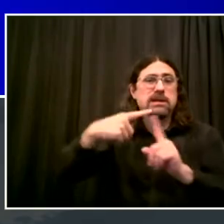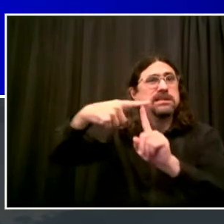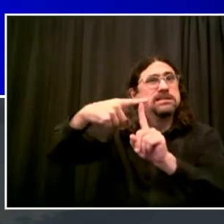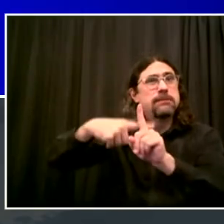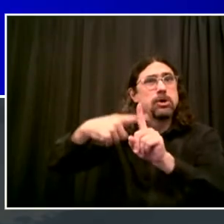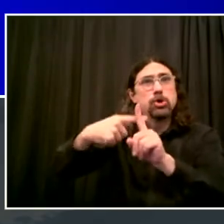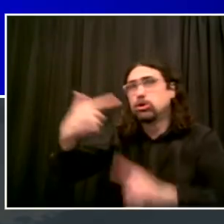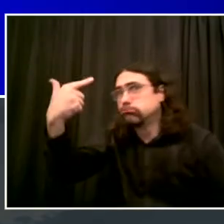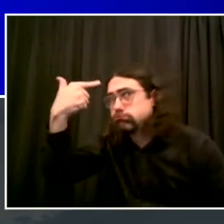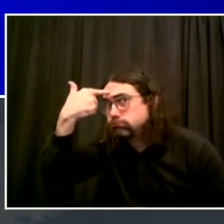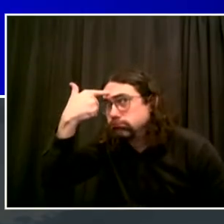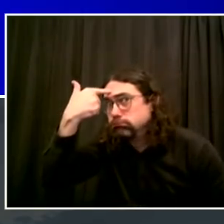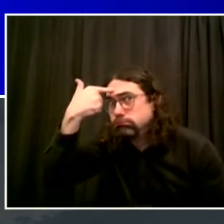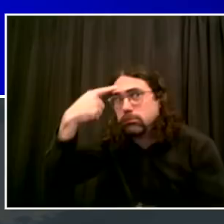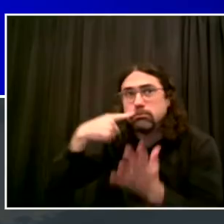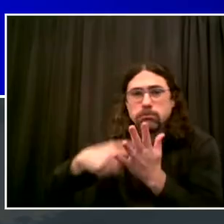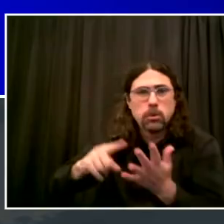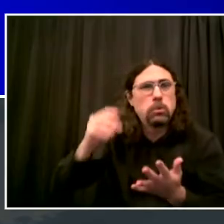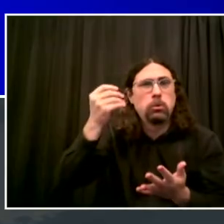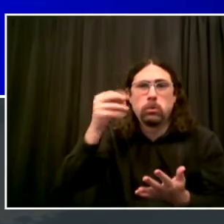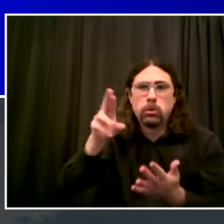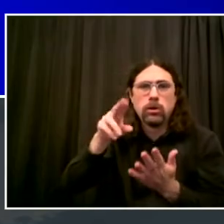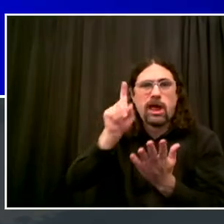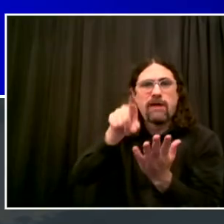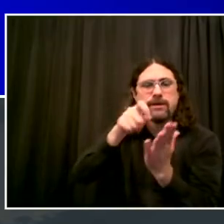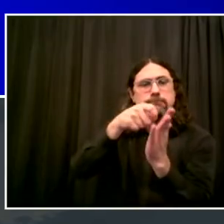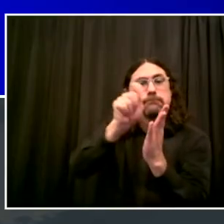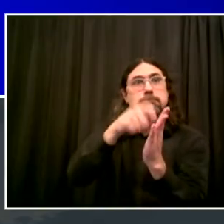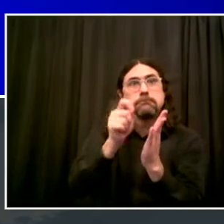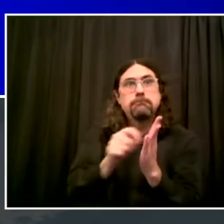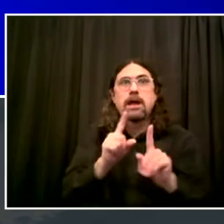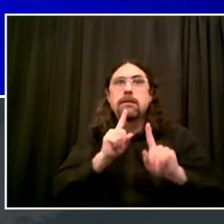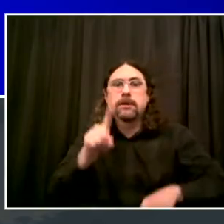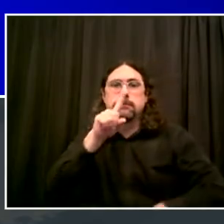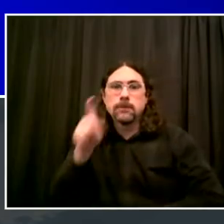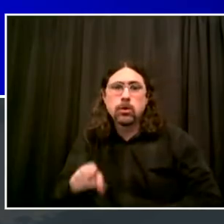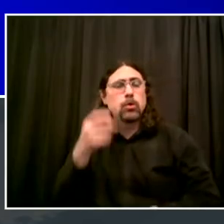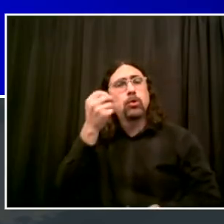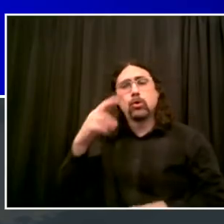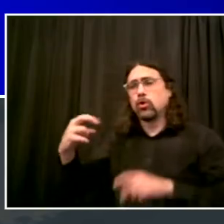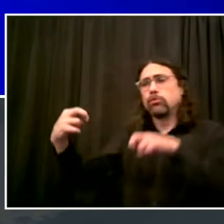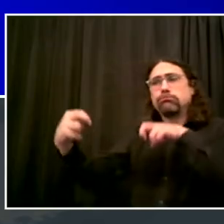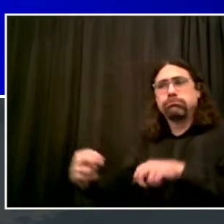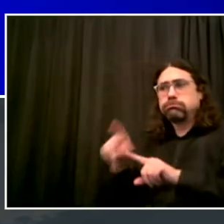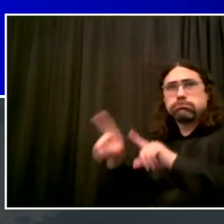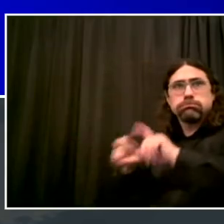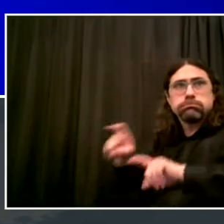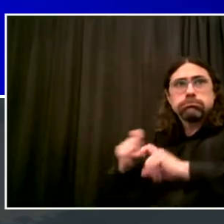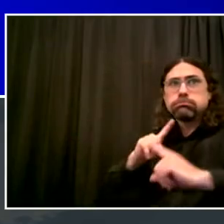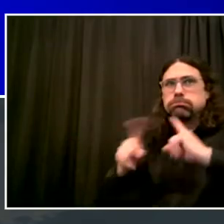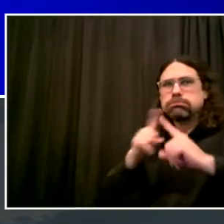HEALTHCARE SCREENINGS. IT MIGHT BE A TEMPERATURE CHECK IN THE MORNING AS PPEOLEC OMTE O THEIR PLACE OF WORK. IT MIGHT BE A QUESTIONNAIRE